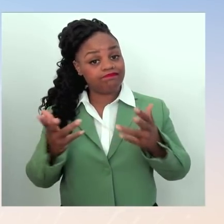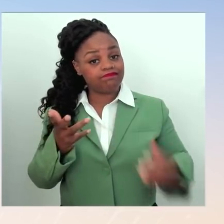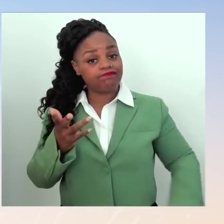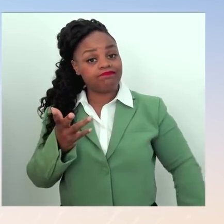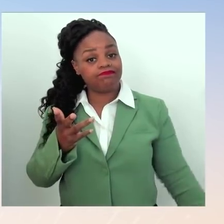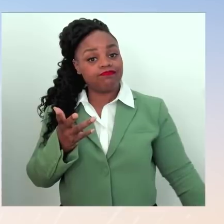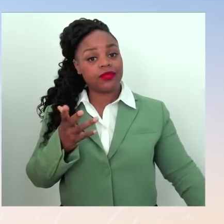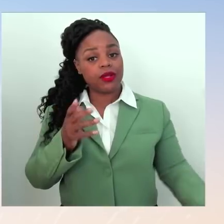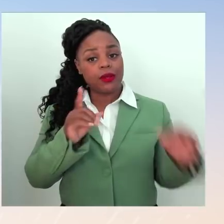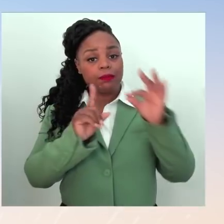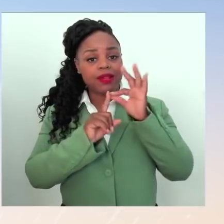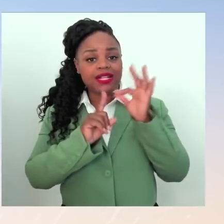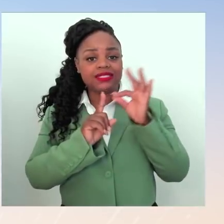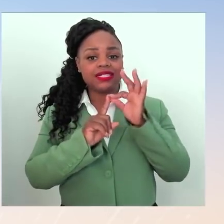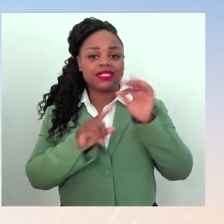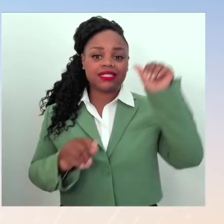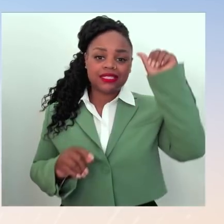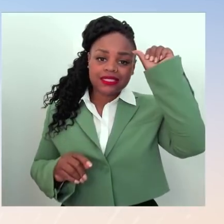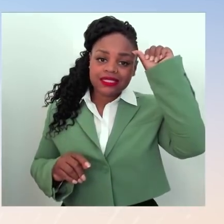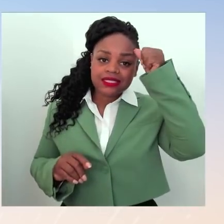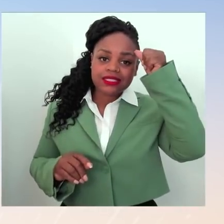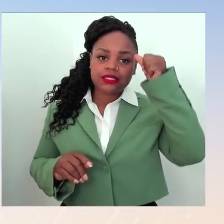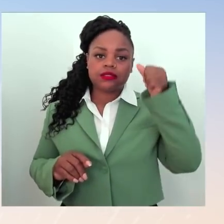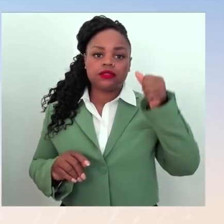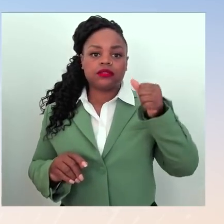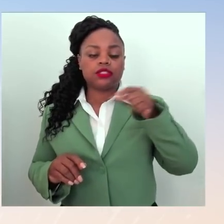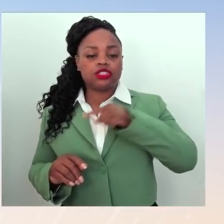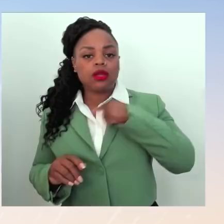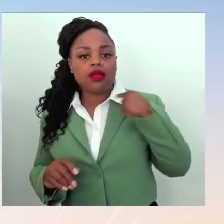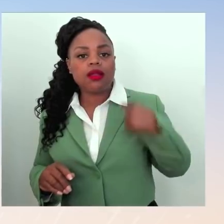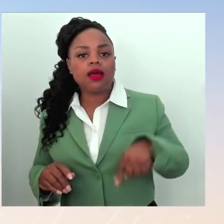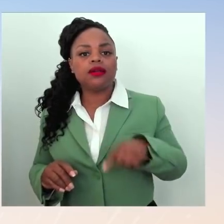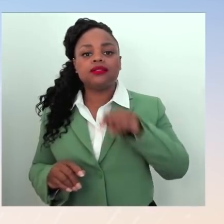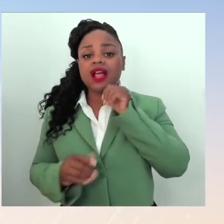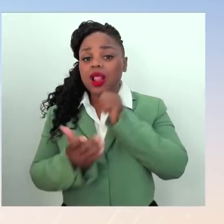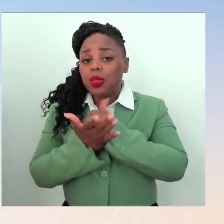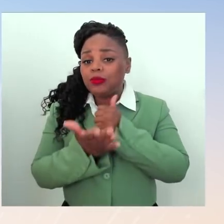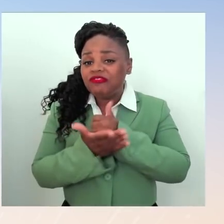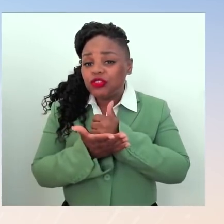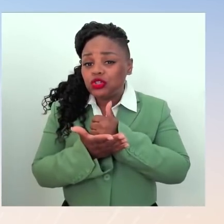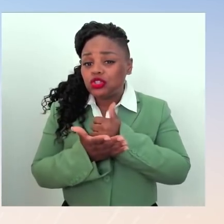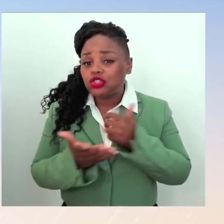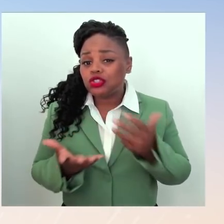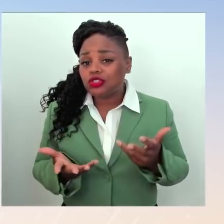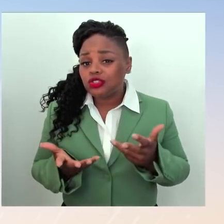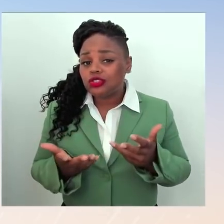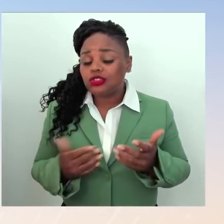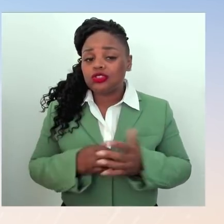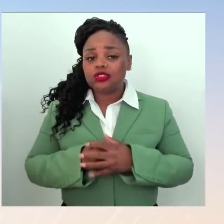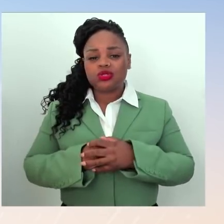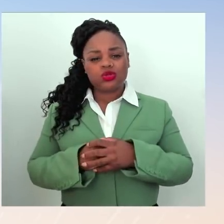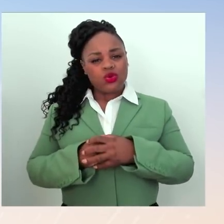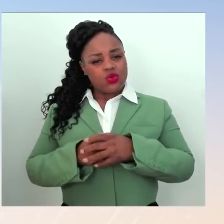you know, helpful in this regard. How would you assess the success of that? And then, just quickly on the --